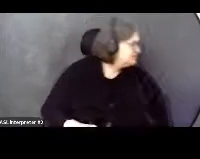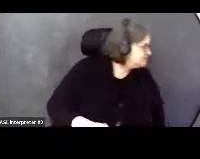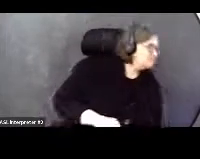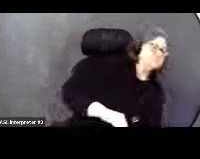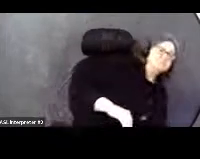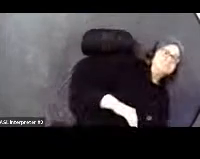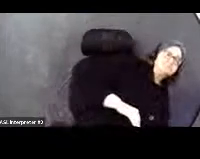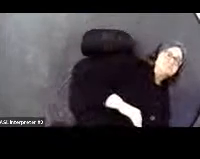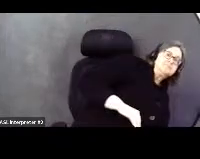not want this to happen again.